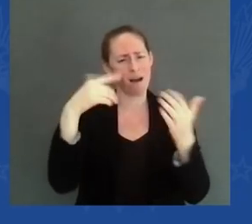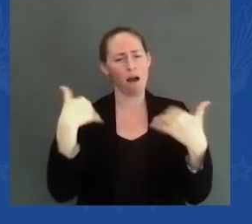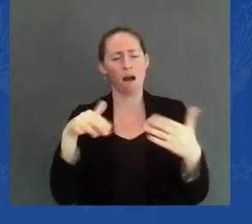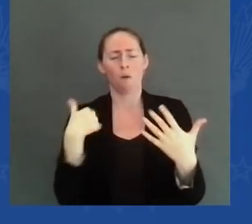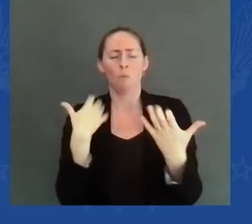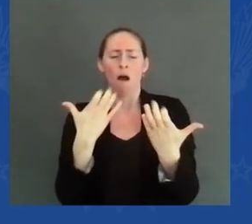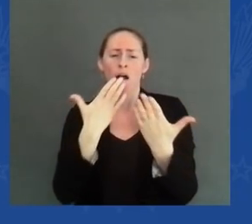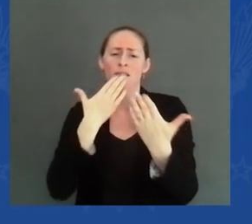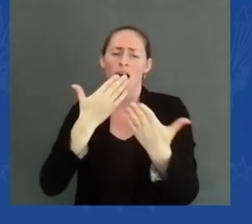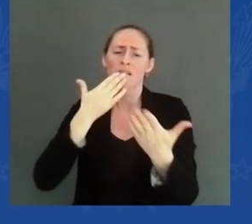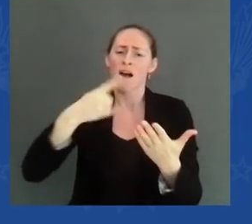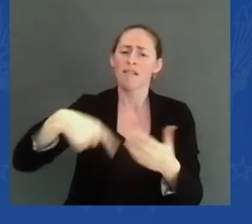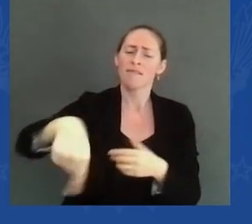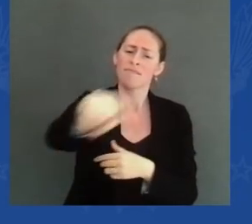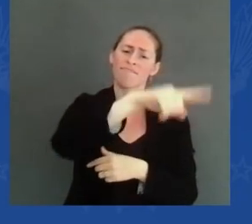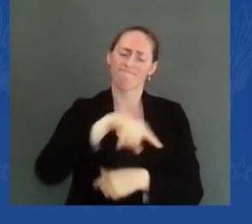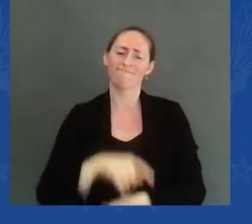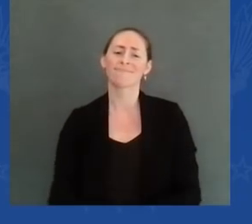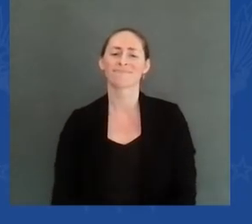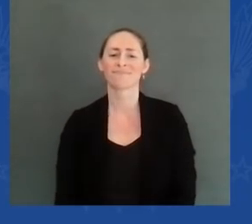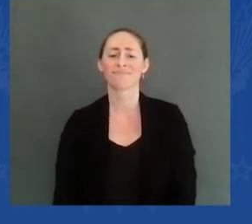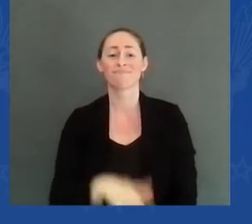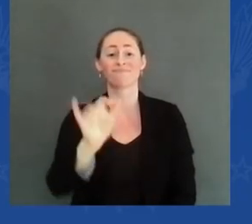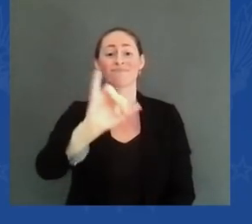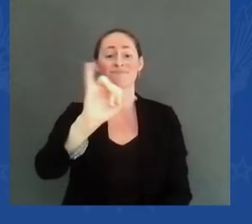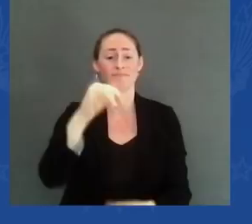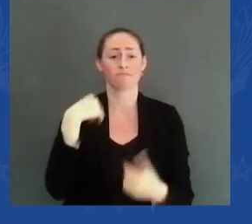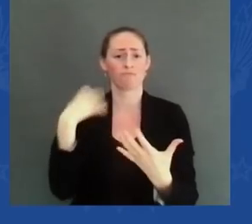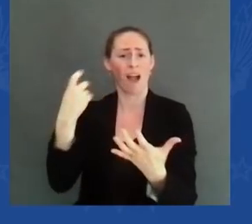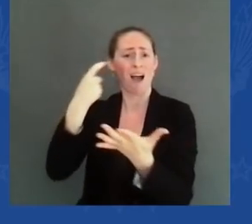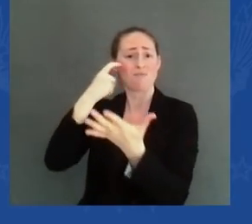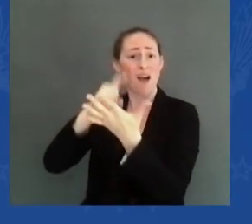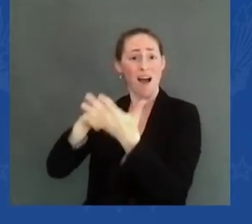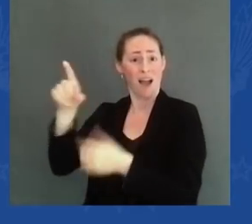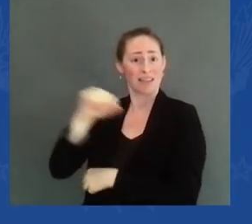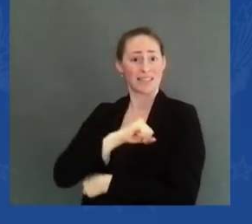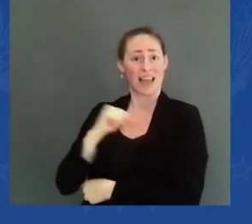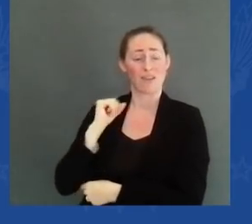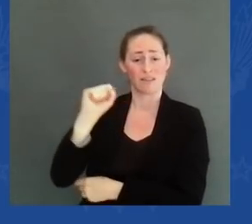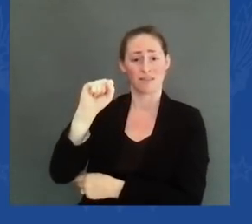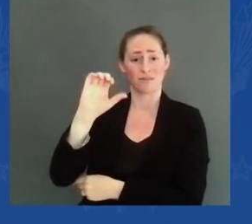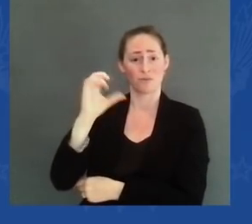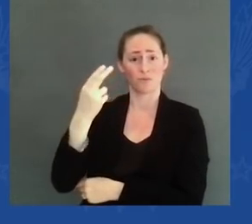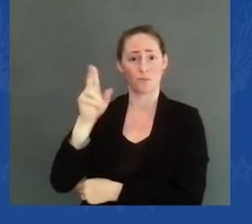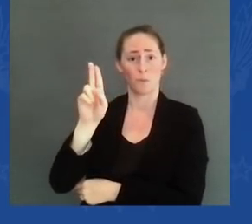as the majority leader in the U.S. Senate, he will be best positioned to make sure families recover.